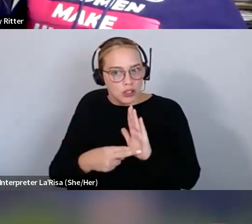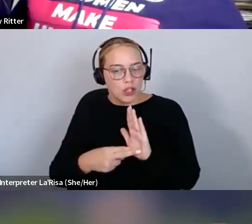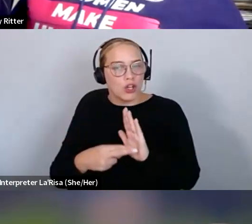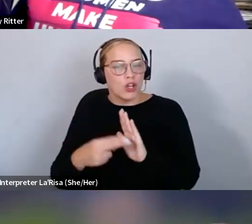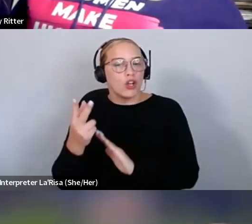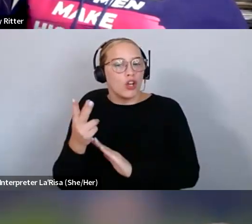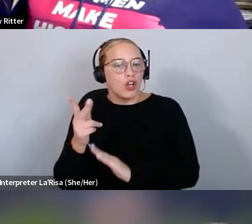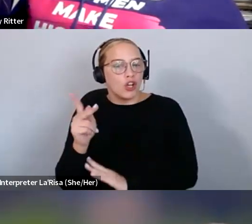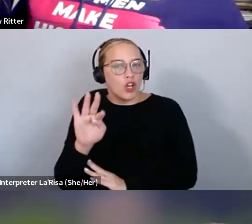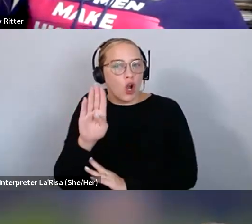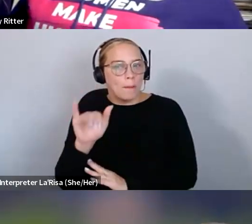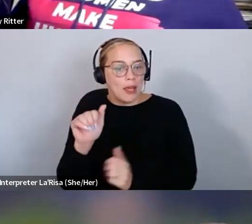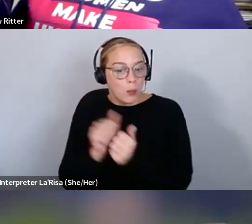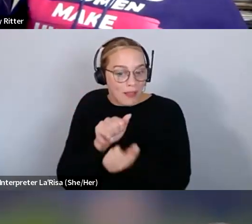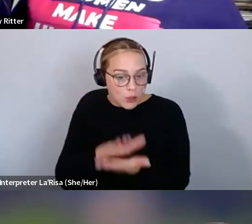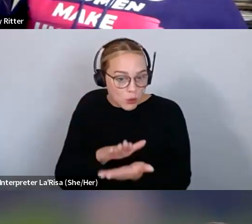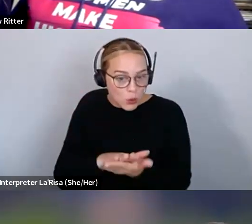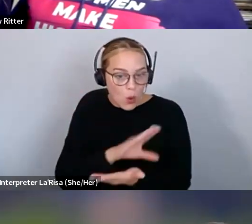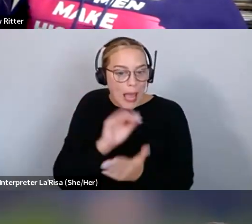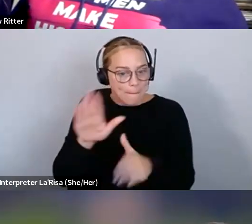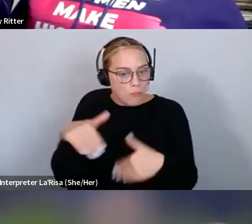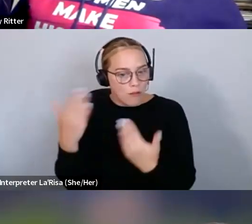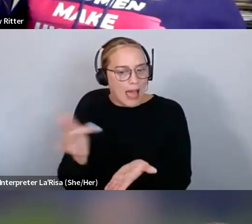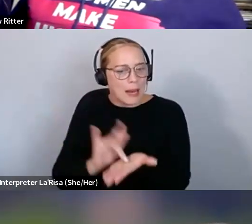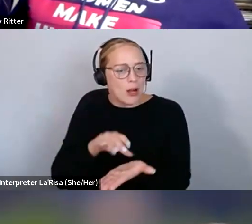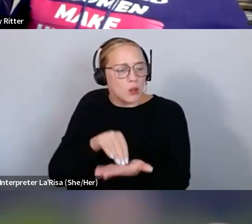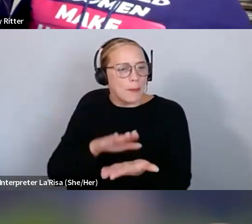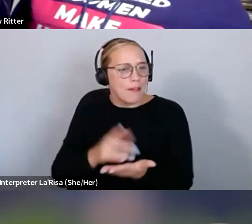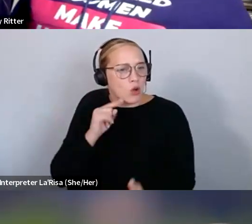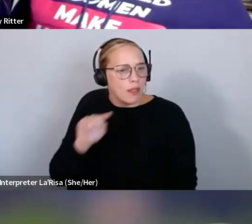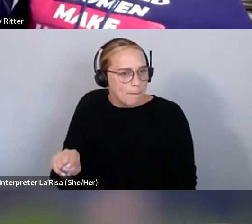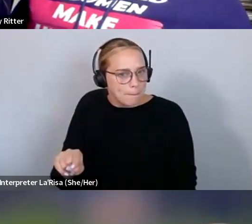informed her they will allow Kirby on campus, but she must register Kirby